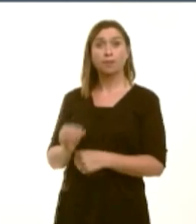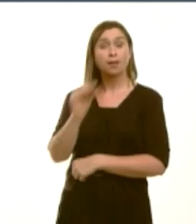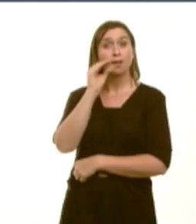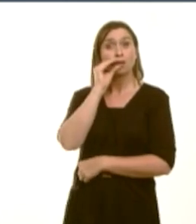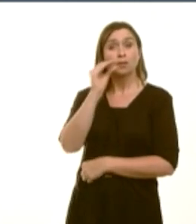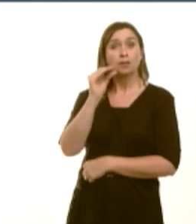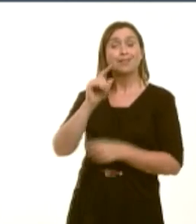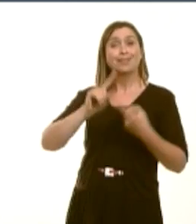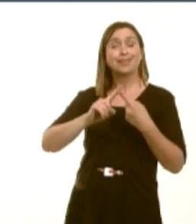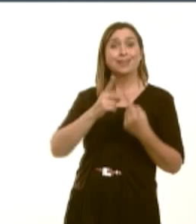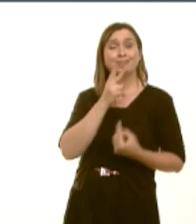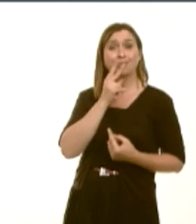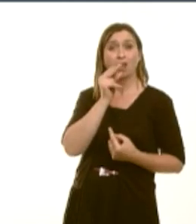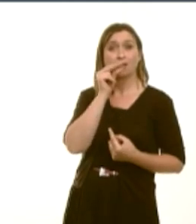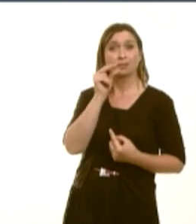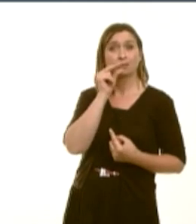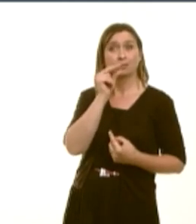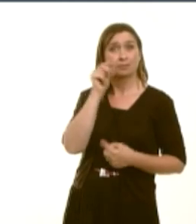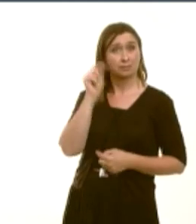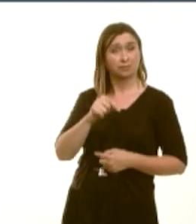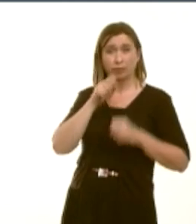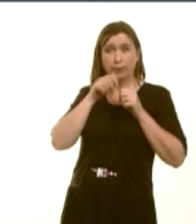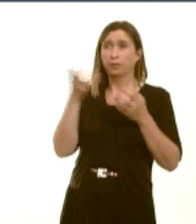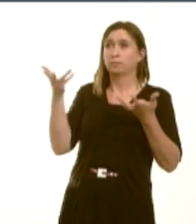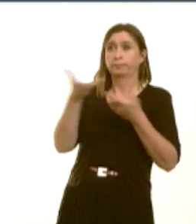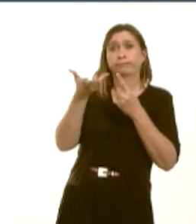vapour causes harm to non-users exposed to ití.